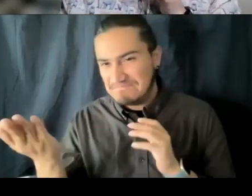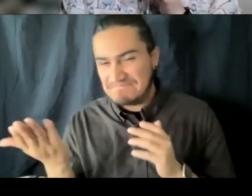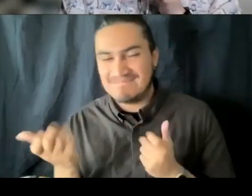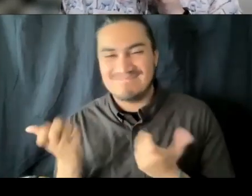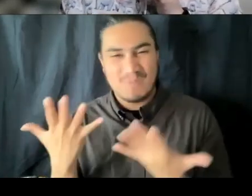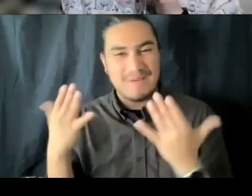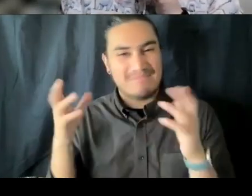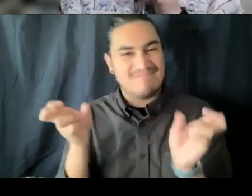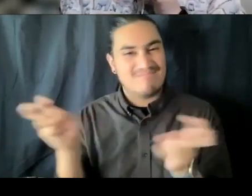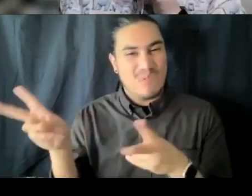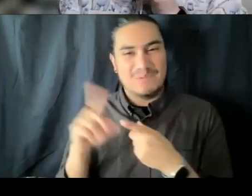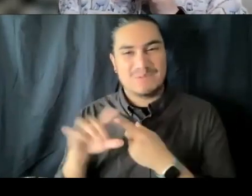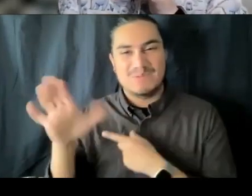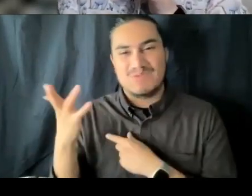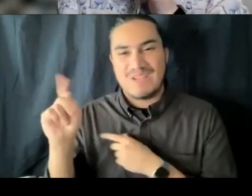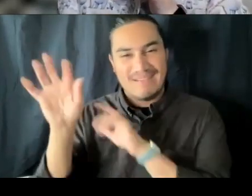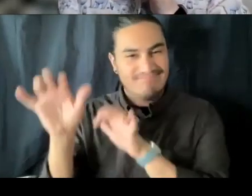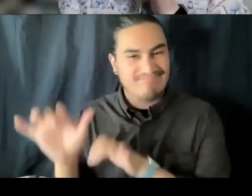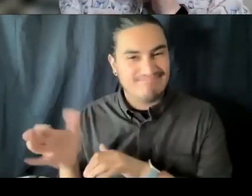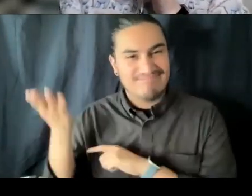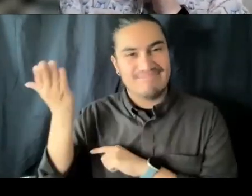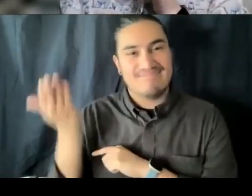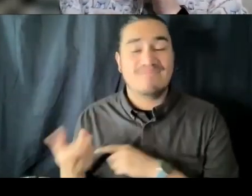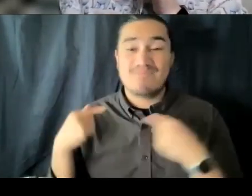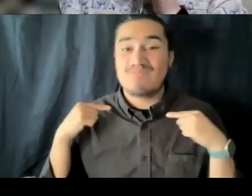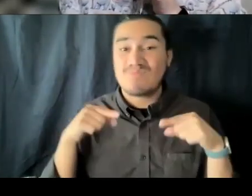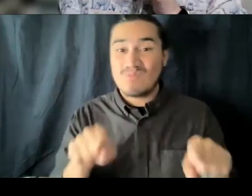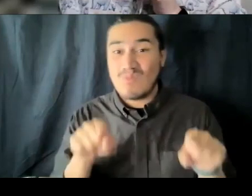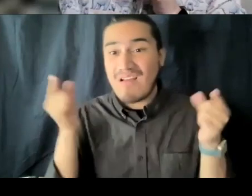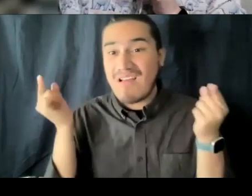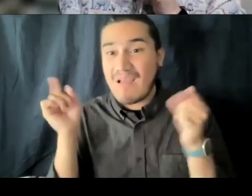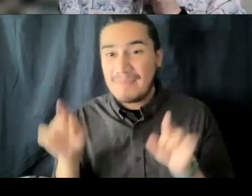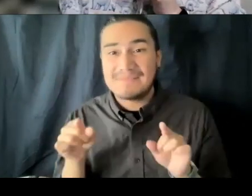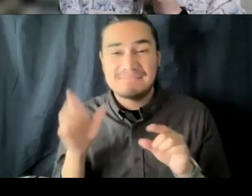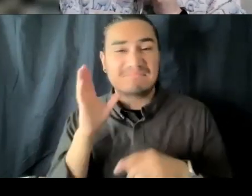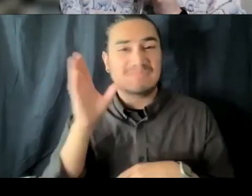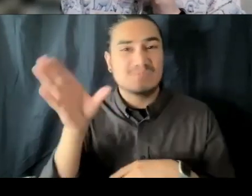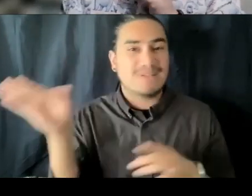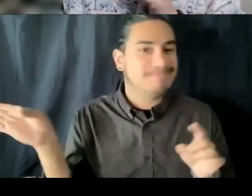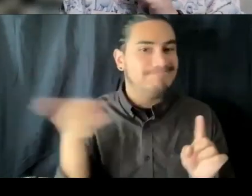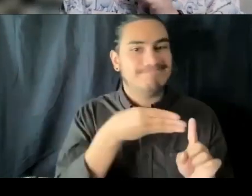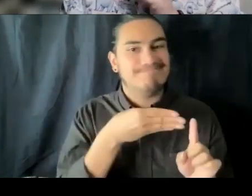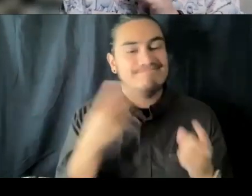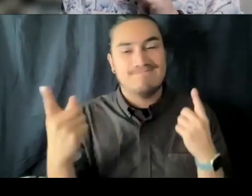And while you're doing that, I'm gonna take us to the questions section.